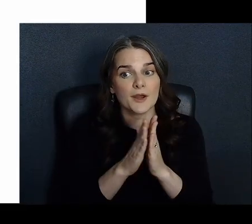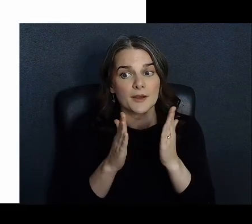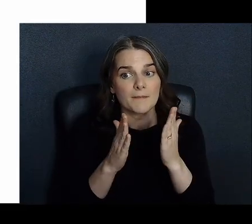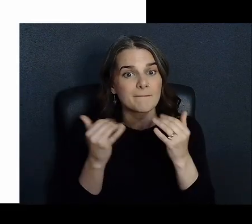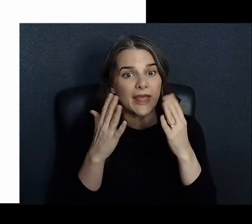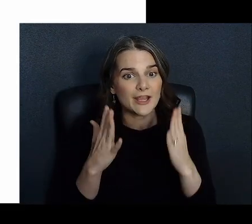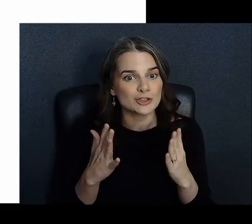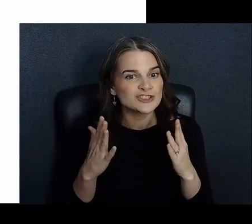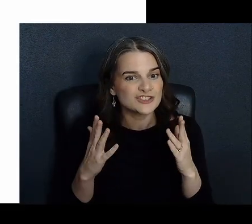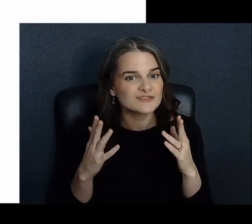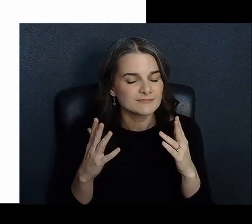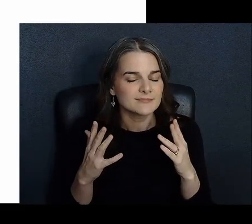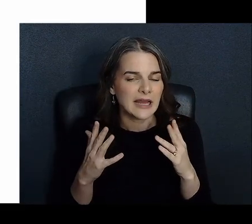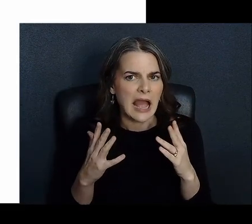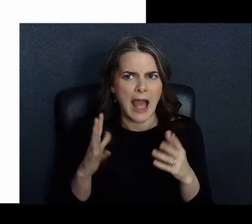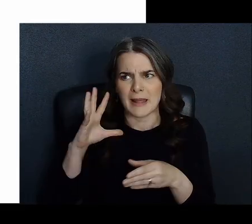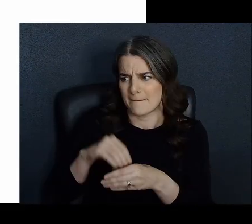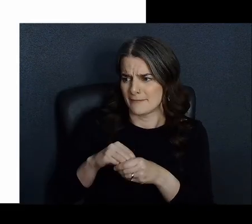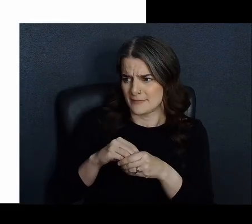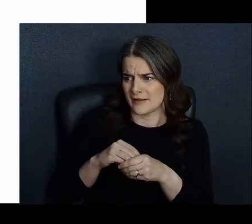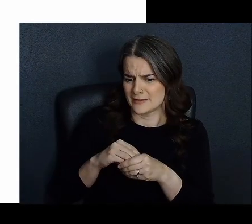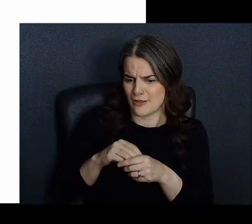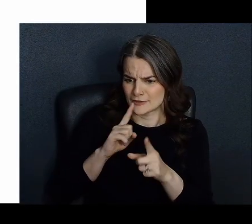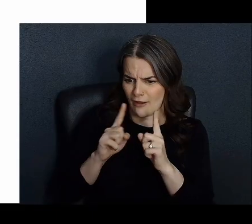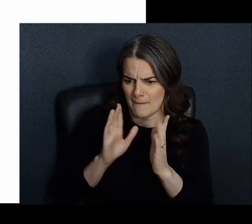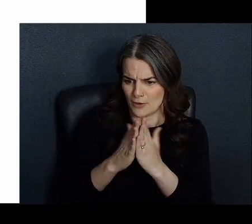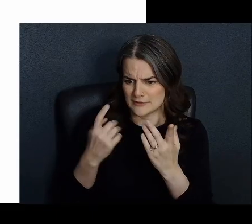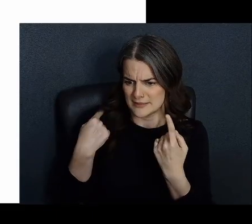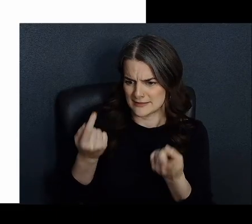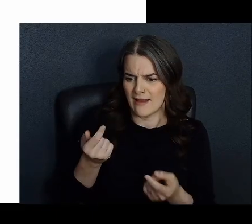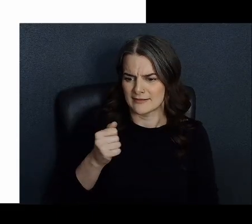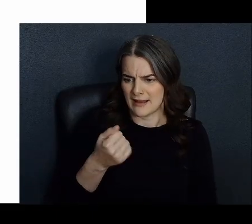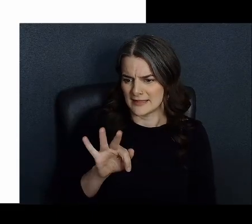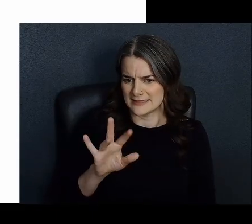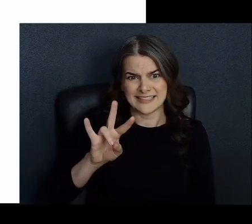since probably 1974.